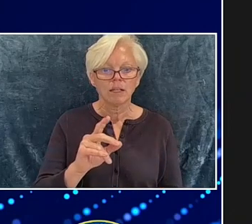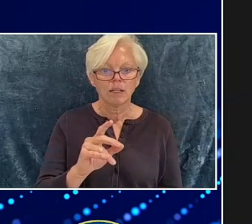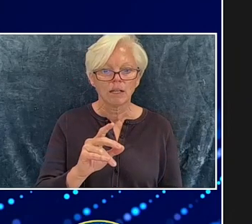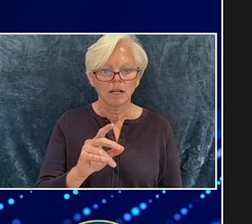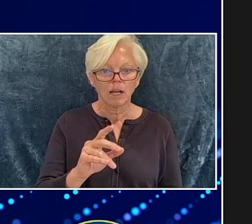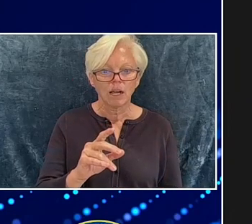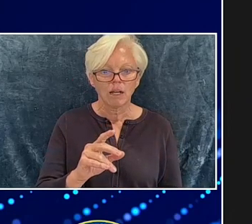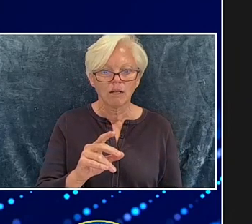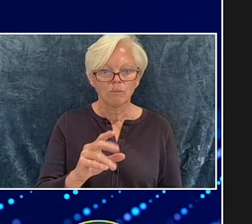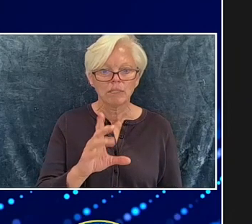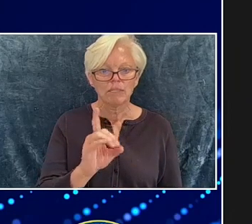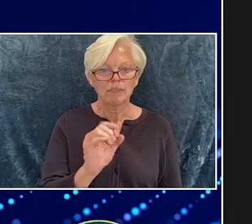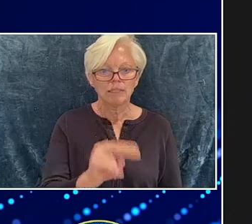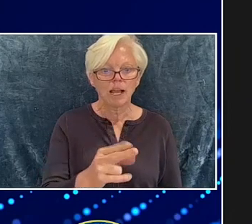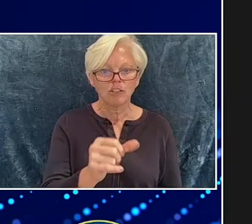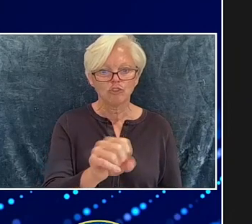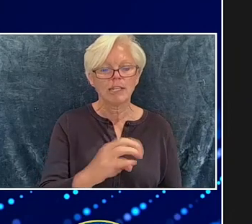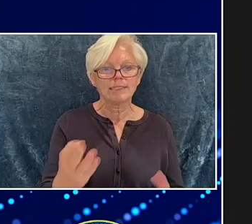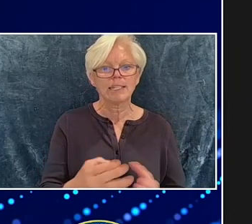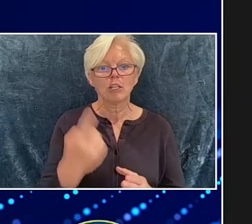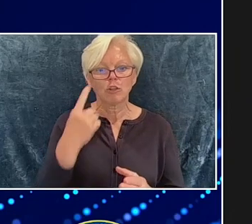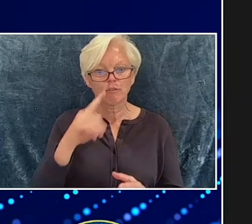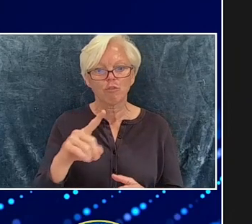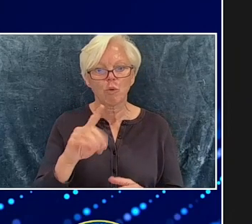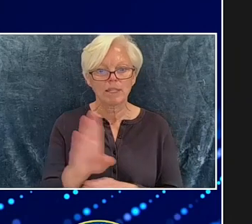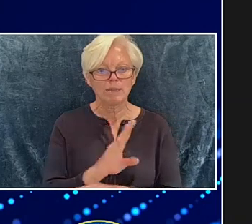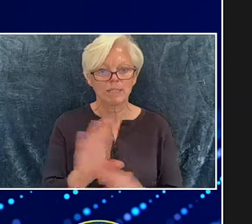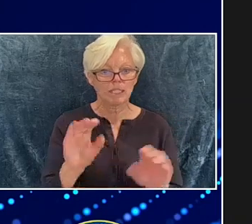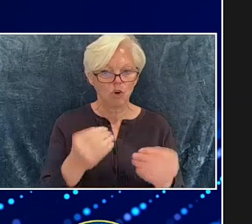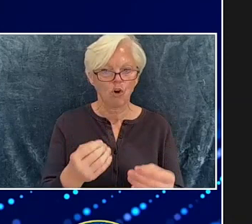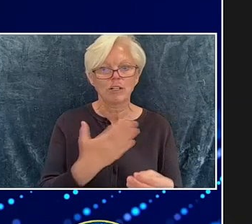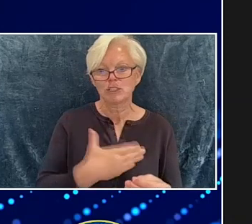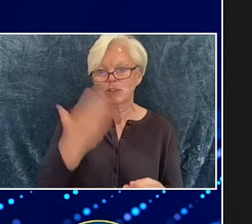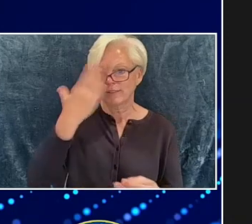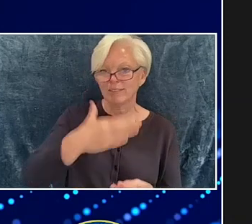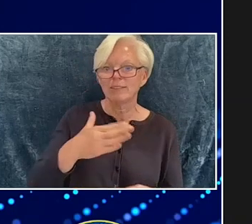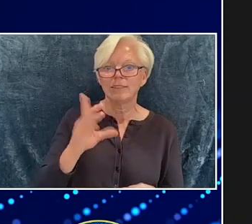officers. So apologies for missing you Dom, but welcome. Barmak, go ahead.